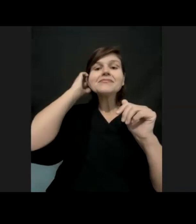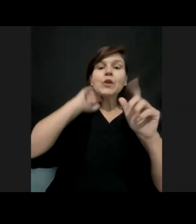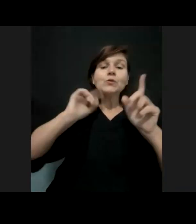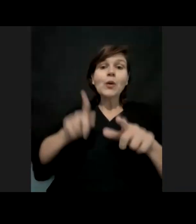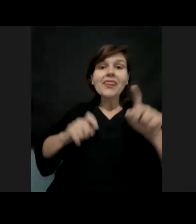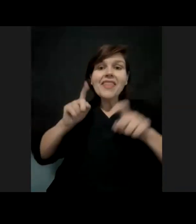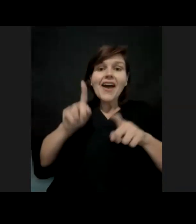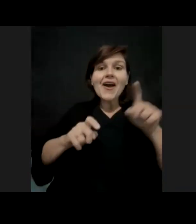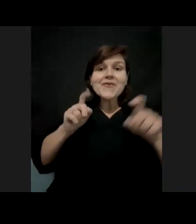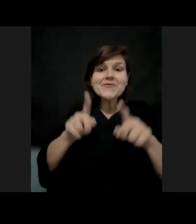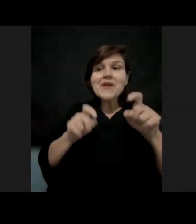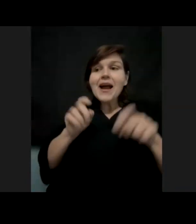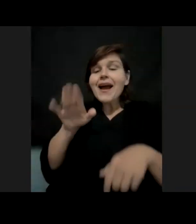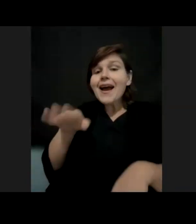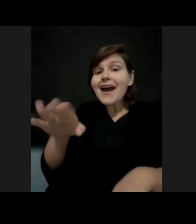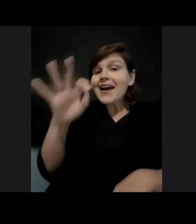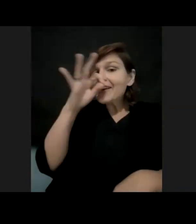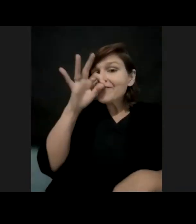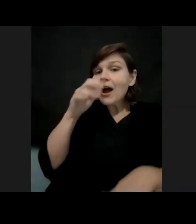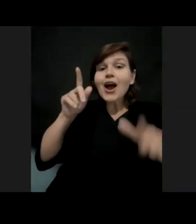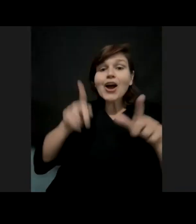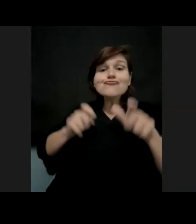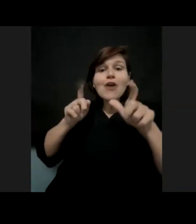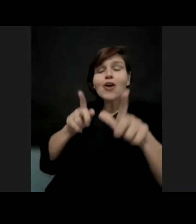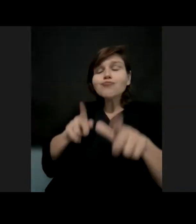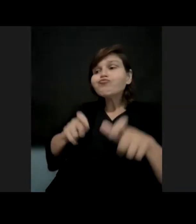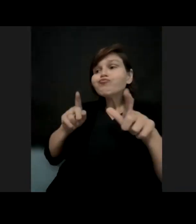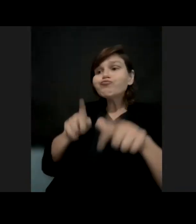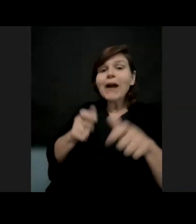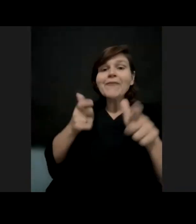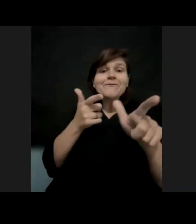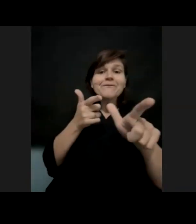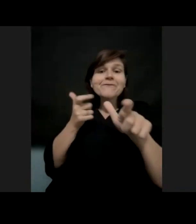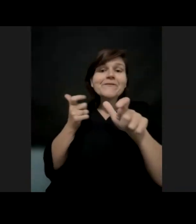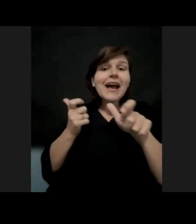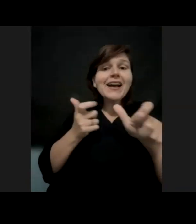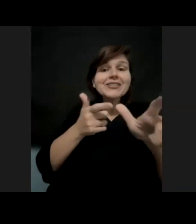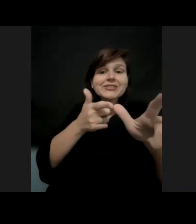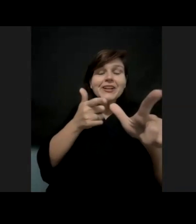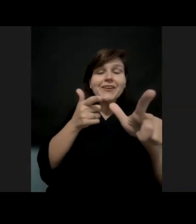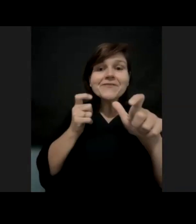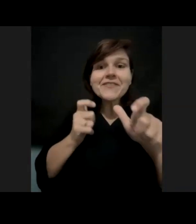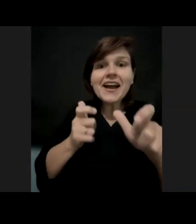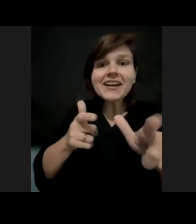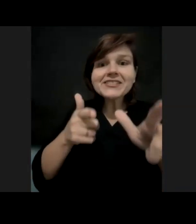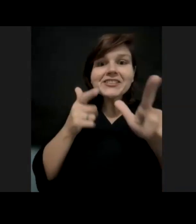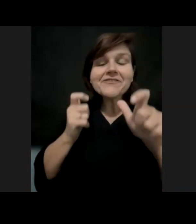A-run, run, run, run, run, run. Faster faster, run, run, run! Run, run, run.